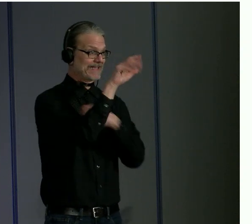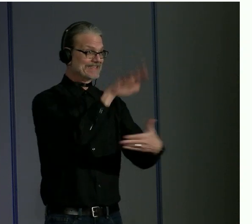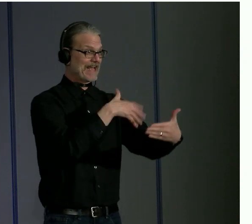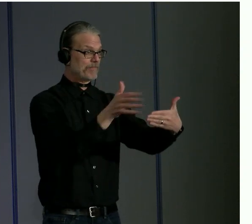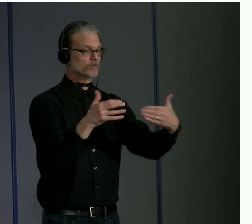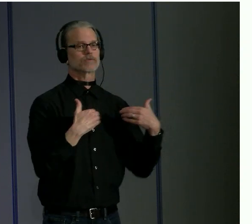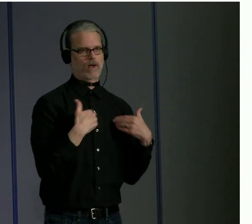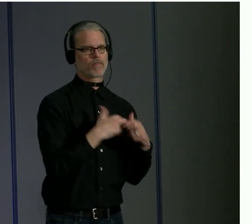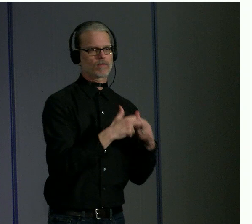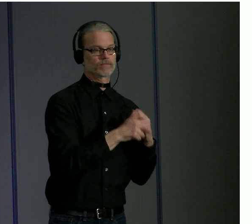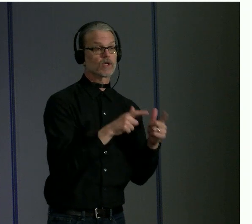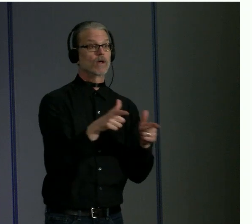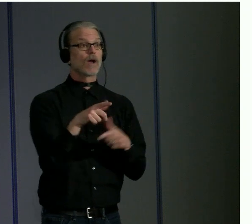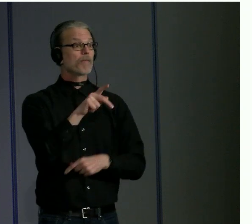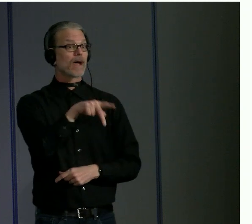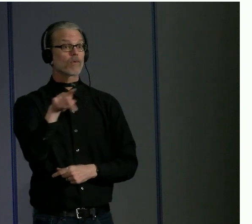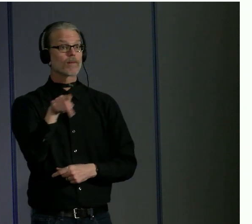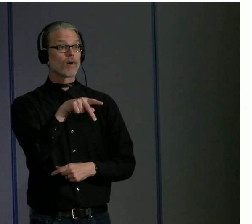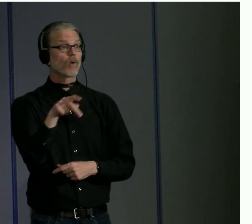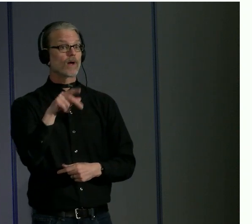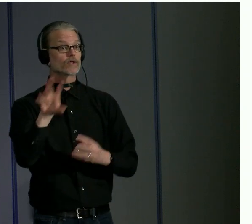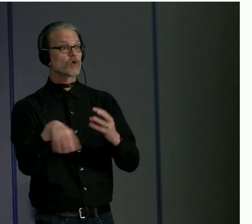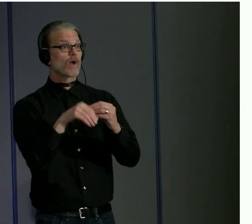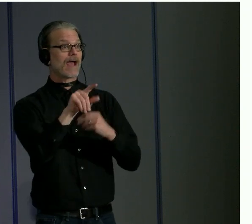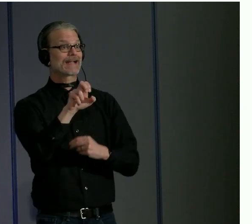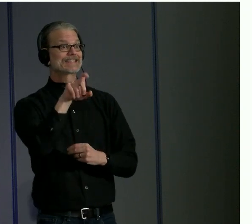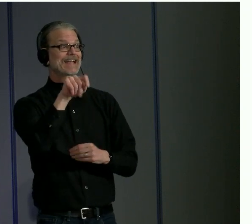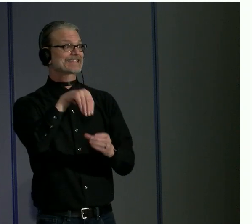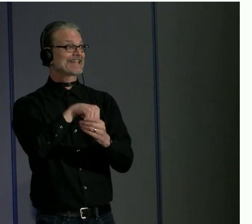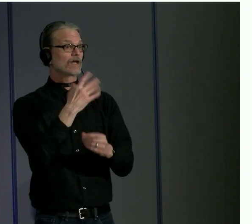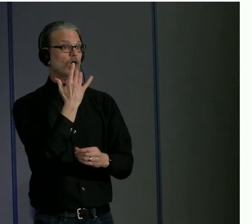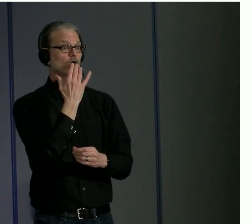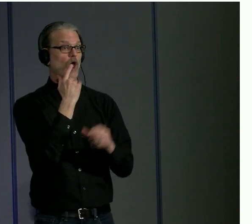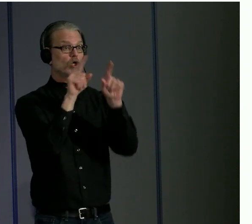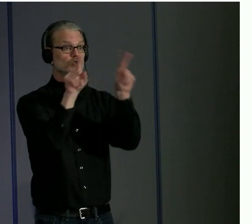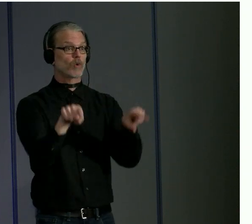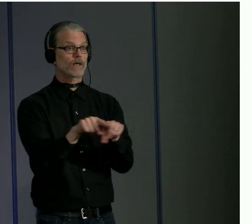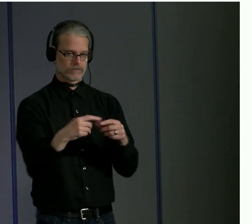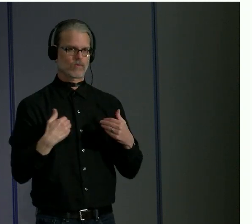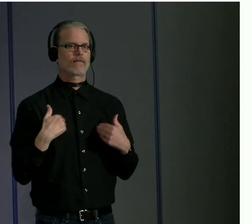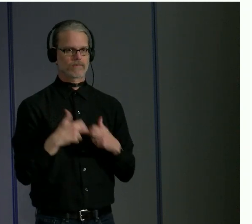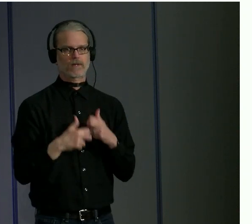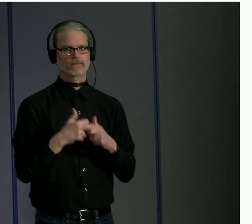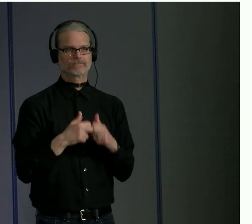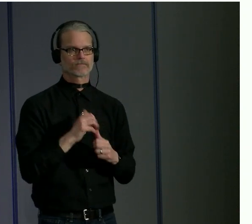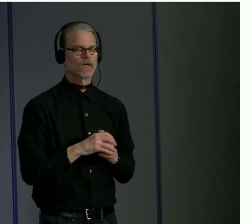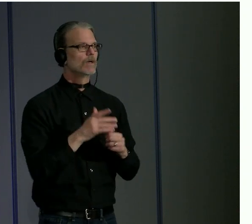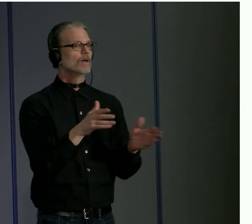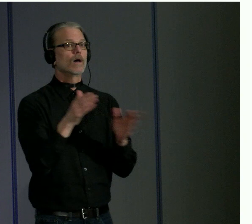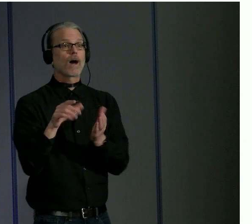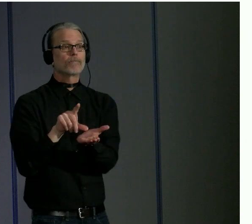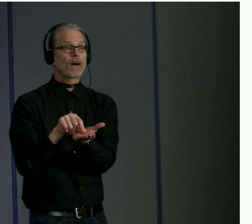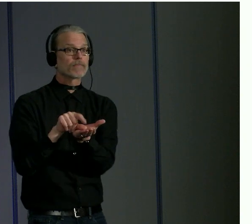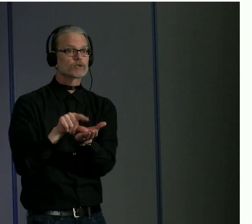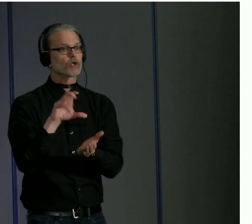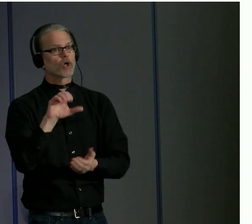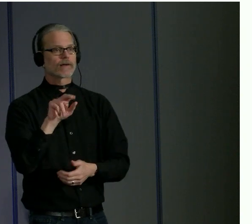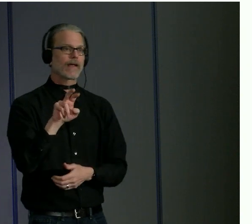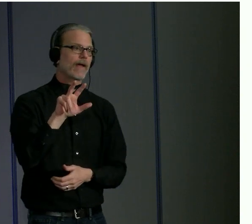If you're dealing with PowerPoint and you put text inside colored squares, you're going to have issues. If you're using Publisher or Canvas, you should walk out of this room.